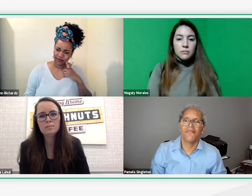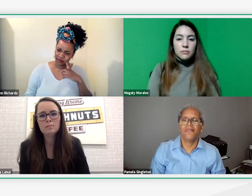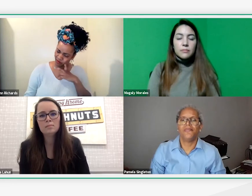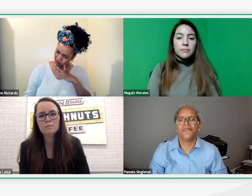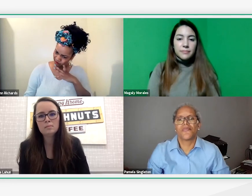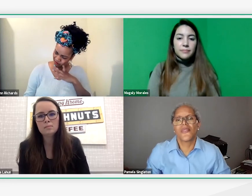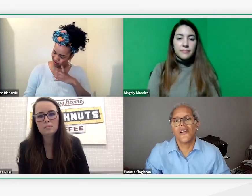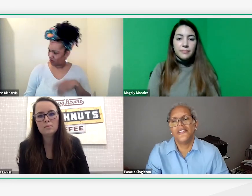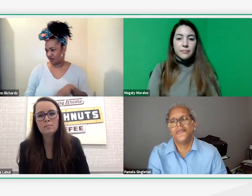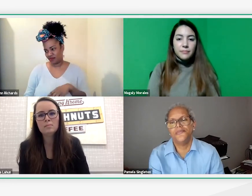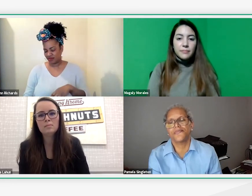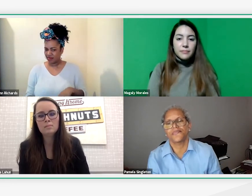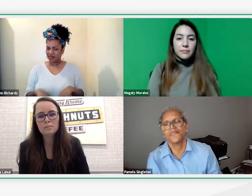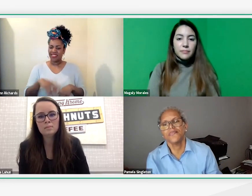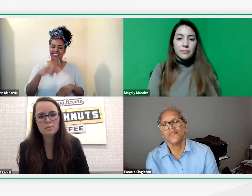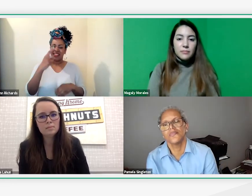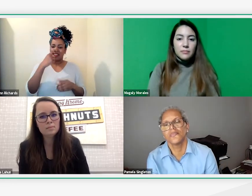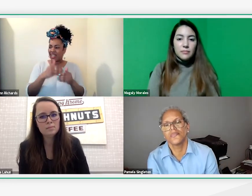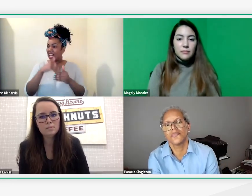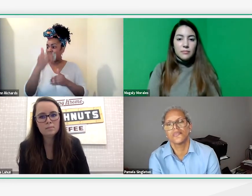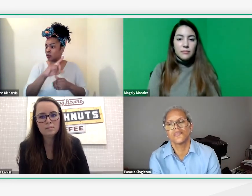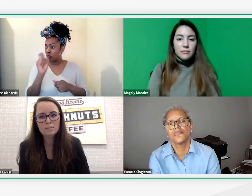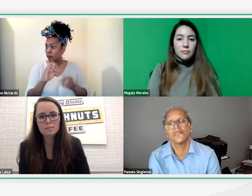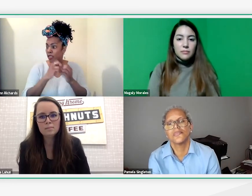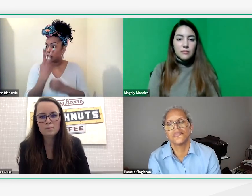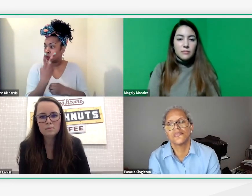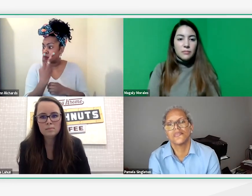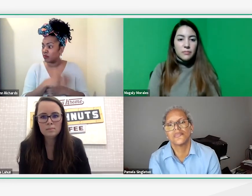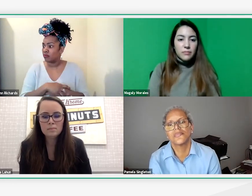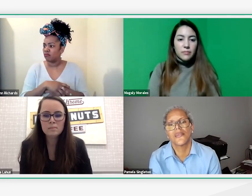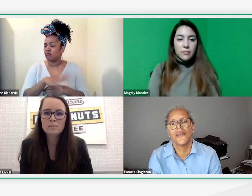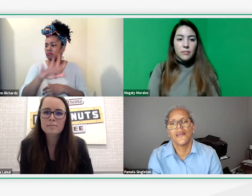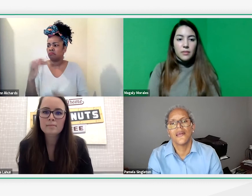stuff. But, yeah, it depends on your company. >>ROXANN RICHARDS: Wow. Wow. OK, let's go to